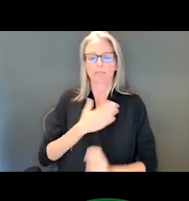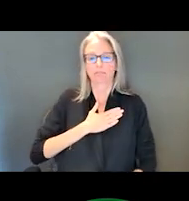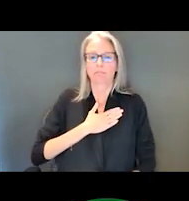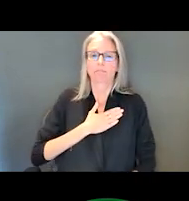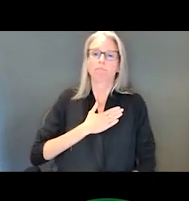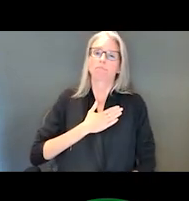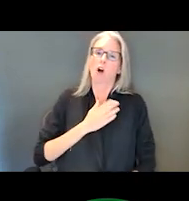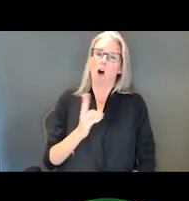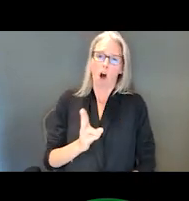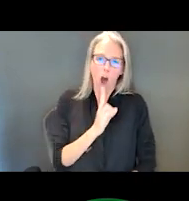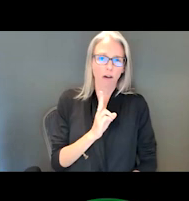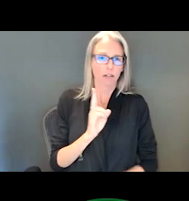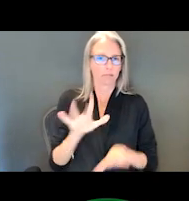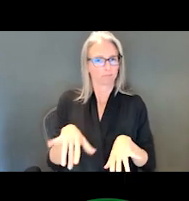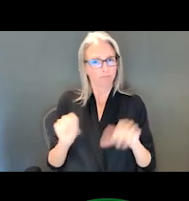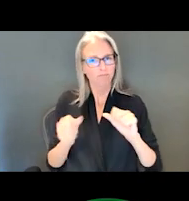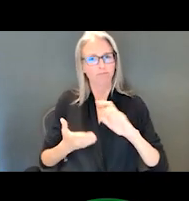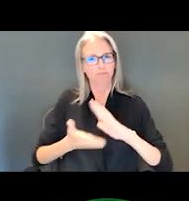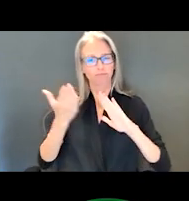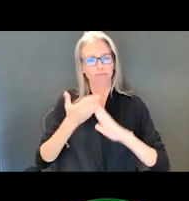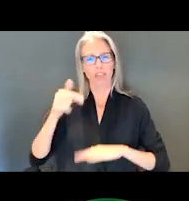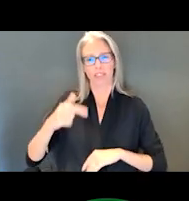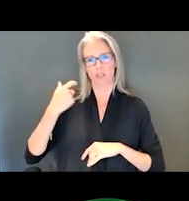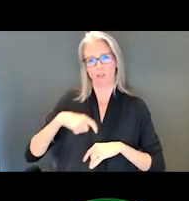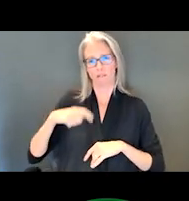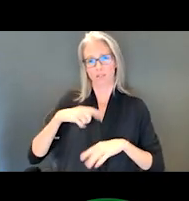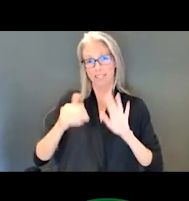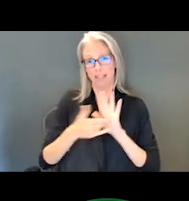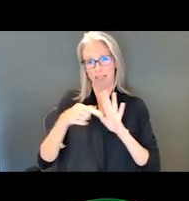you shared your stories with us and with everyone tuning in from across Canada.